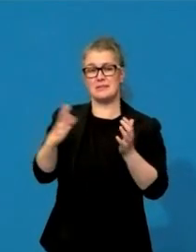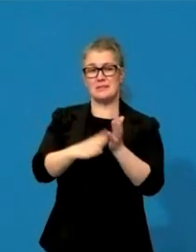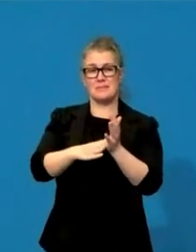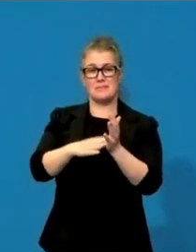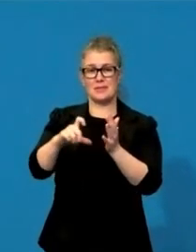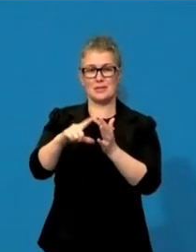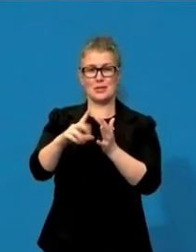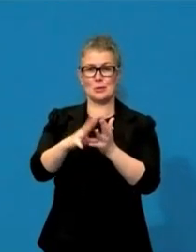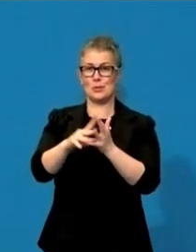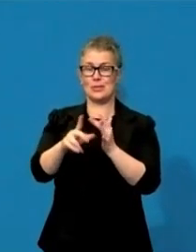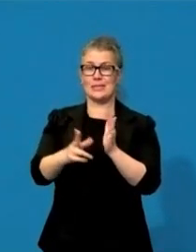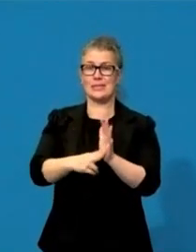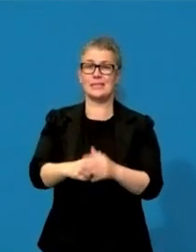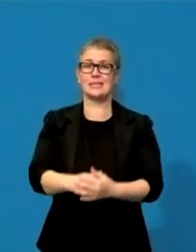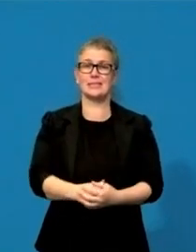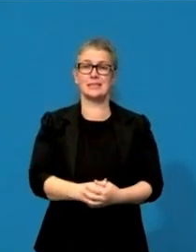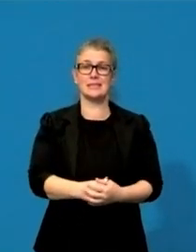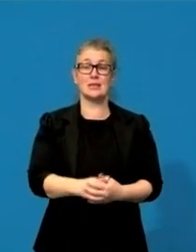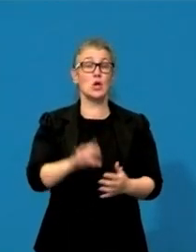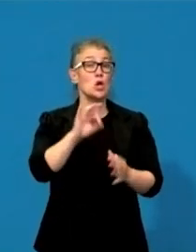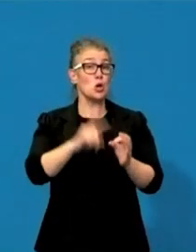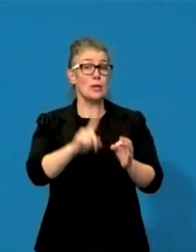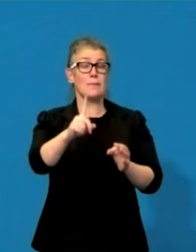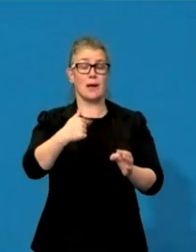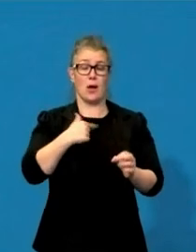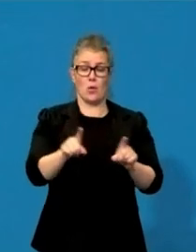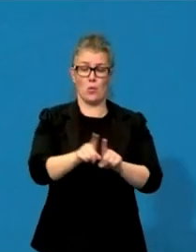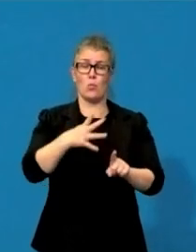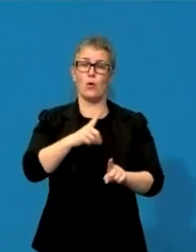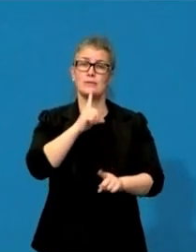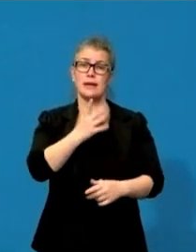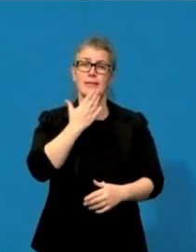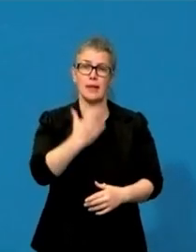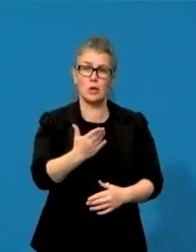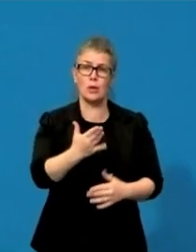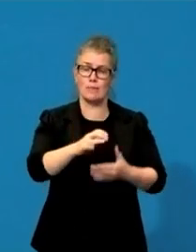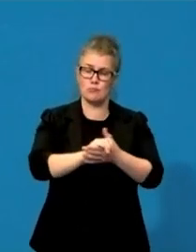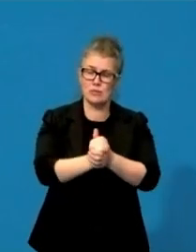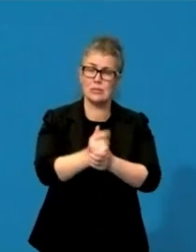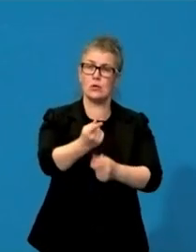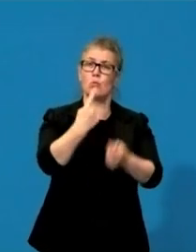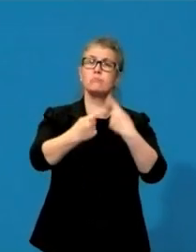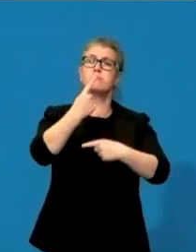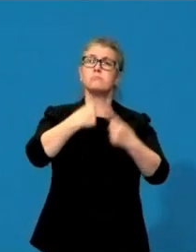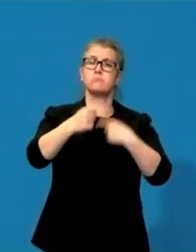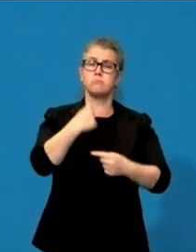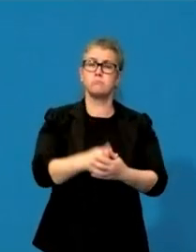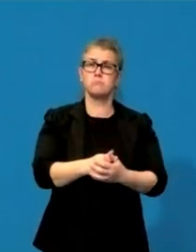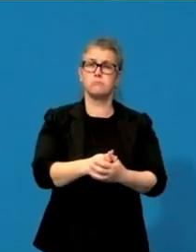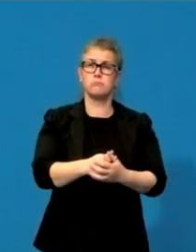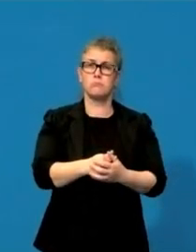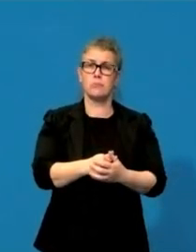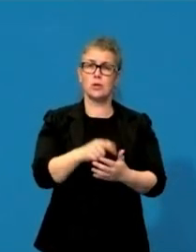I too want to add my thanks and appreciation to all of you for your very compelling story